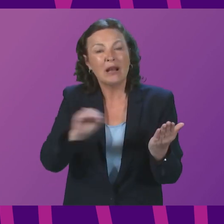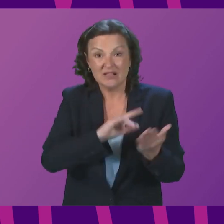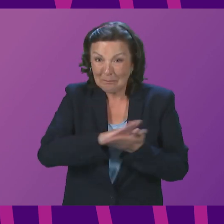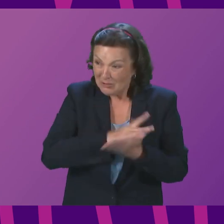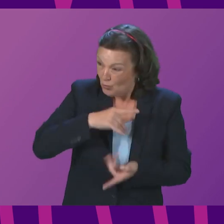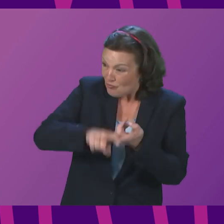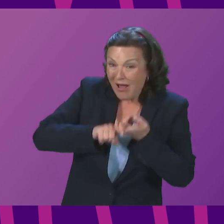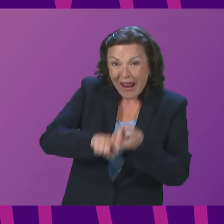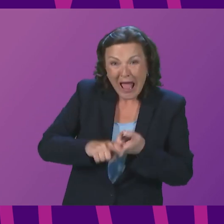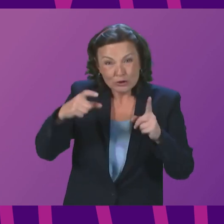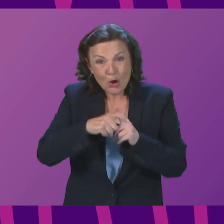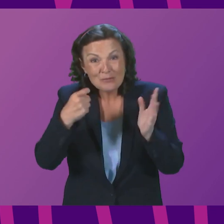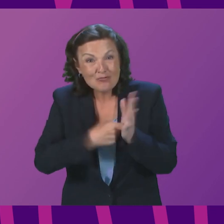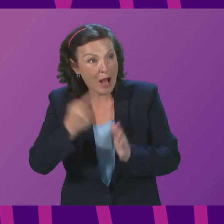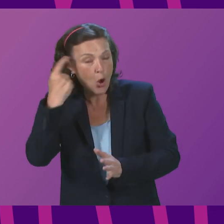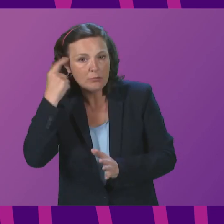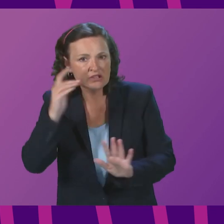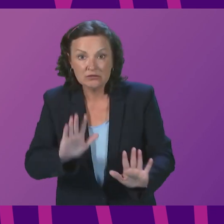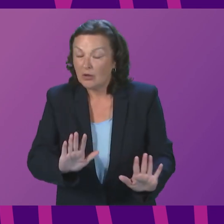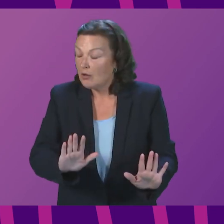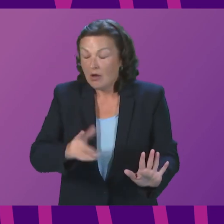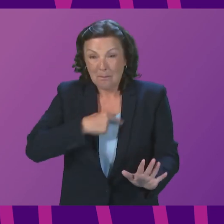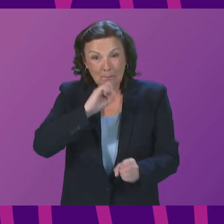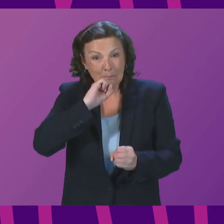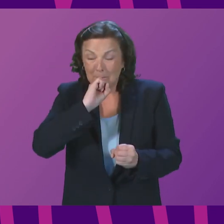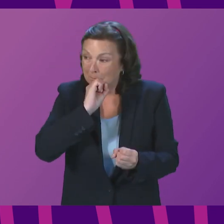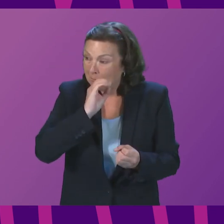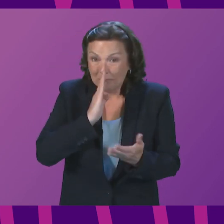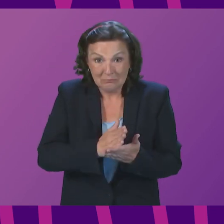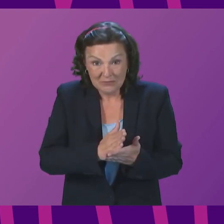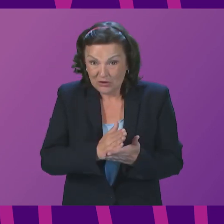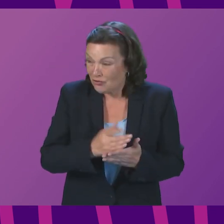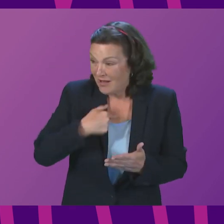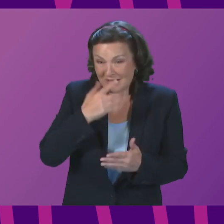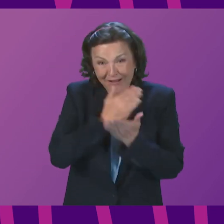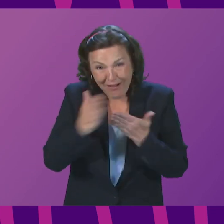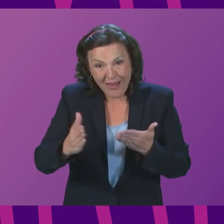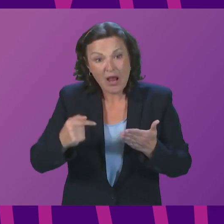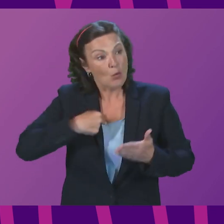It becomes clearer every day that only by becoming independent can we build a fairer and more equal Scotland.